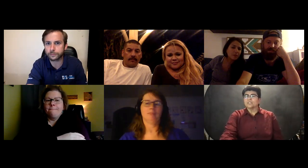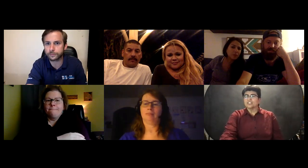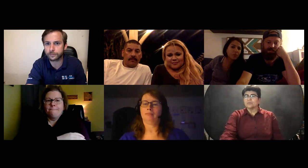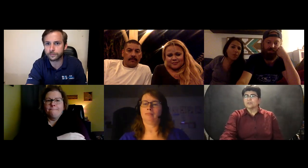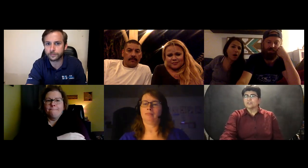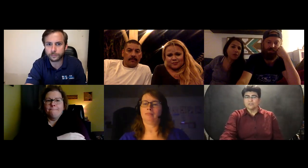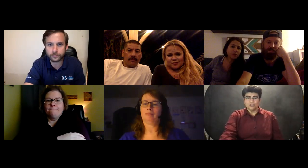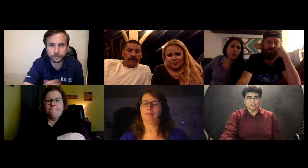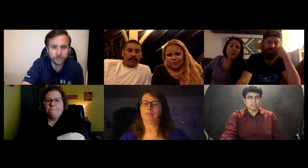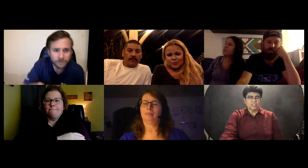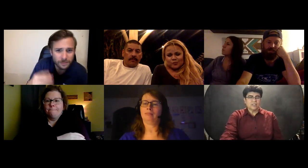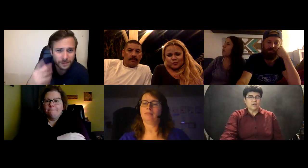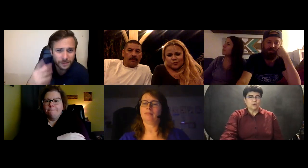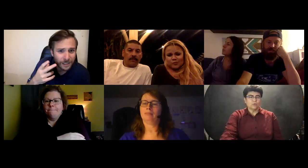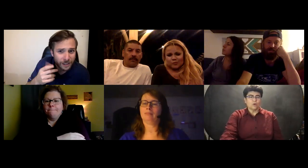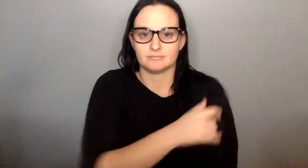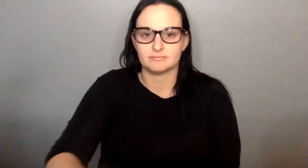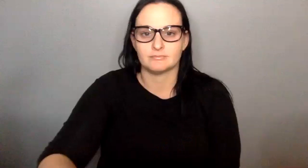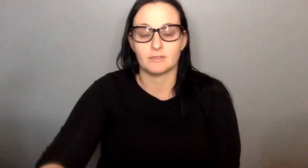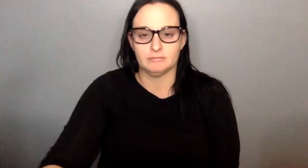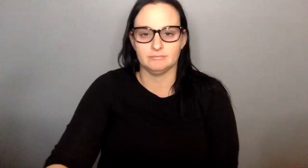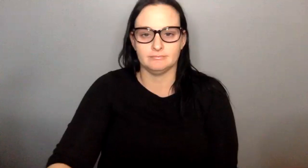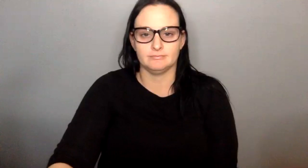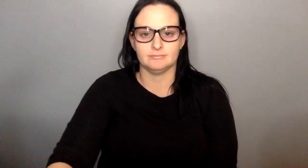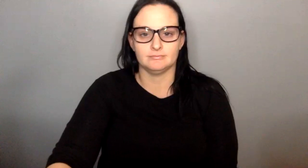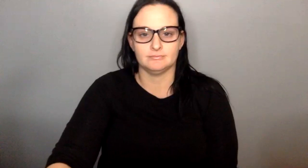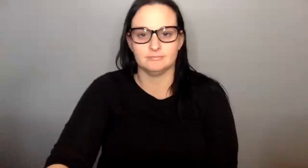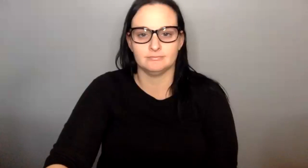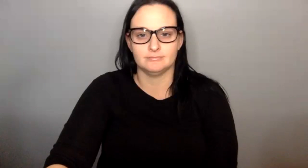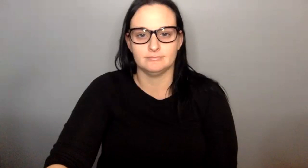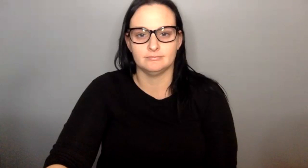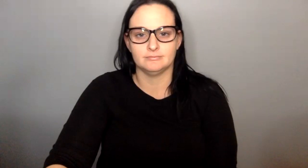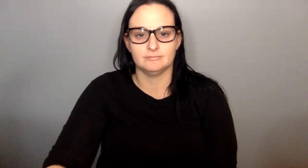interpreters first and then we'll go on to the questions